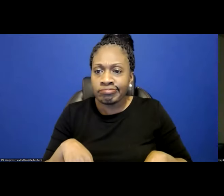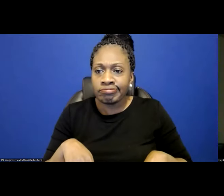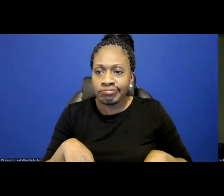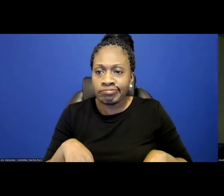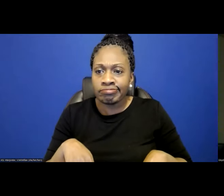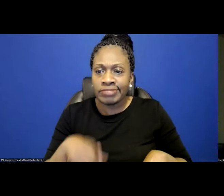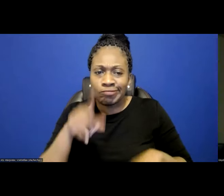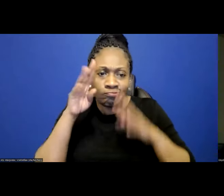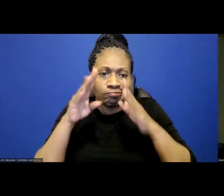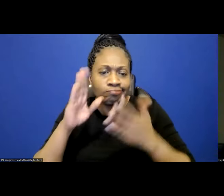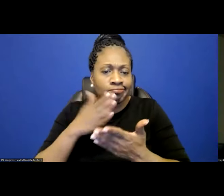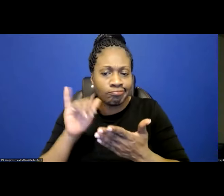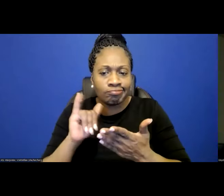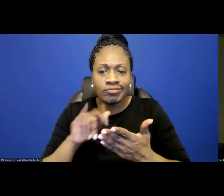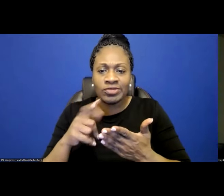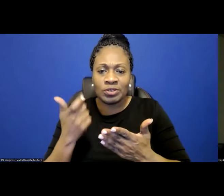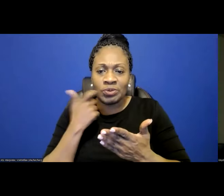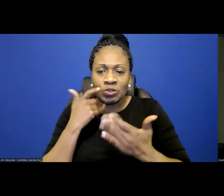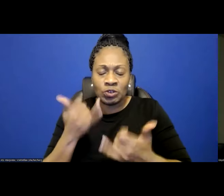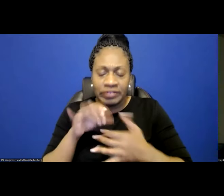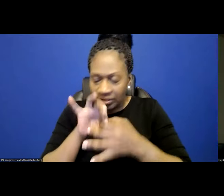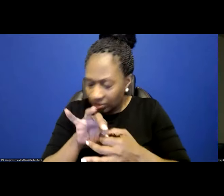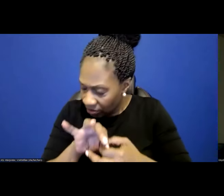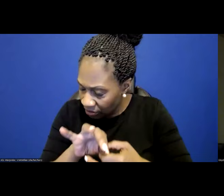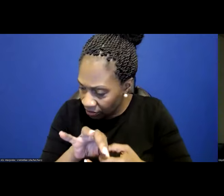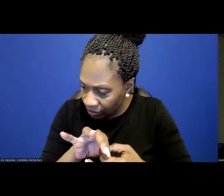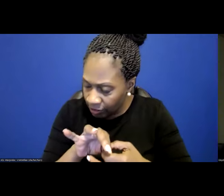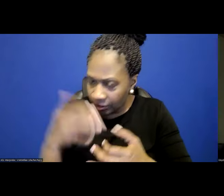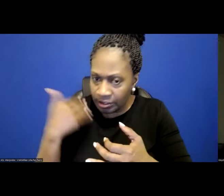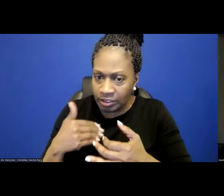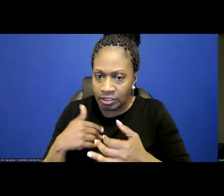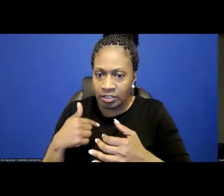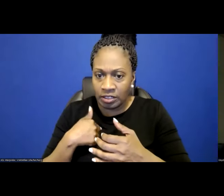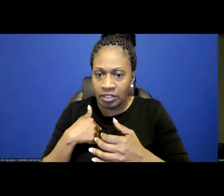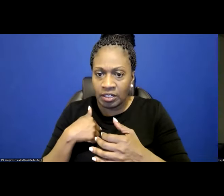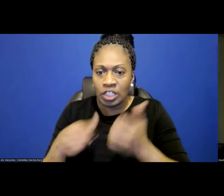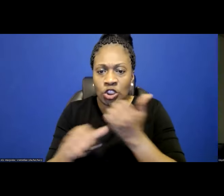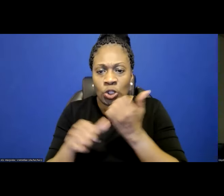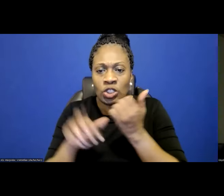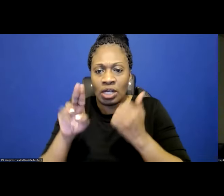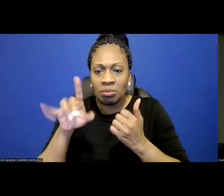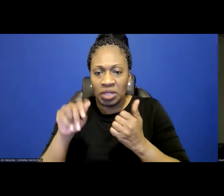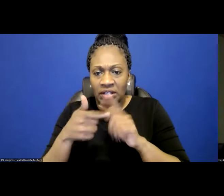that is kind of most relevant to that is I am associate media director of a group called the Paraorchestra.